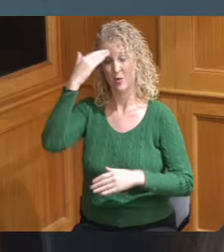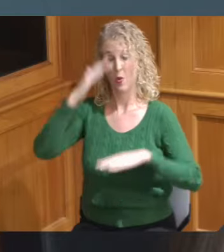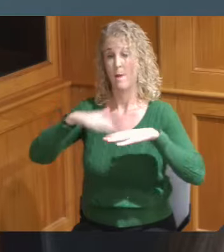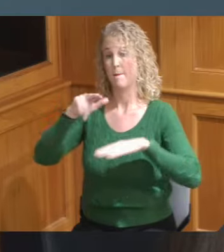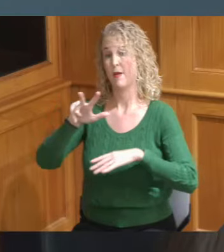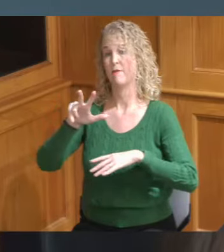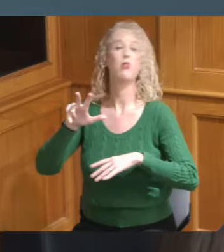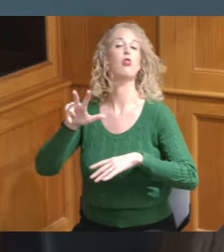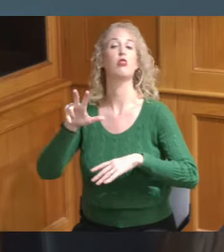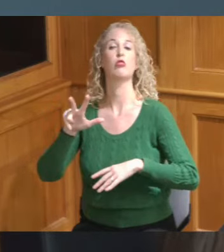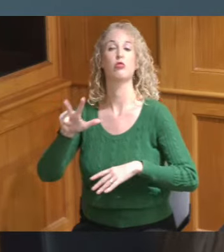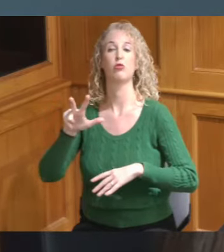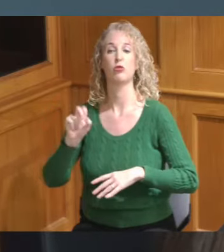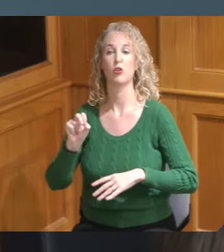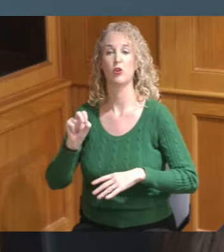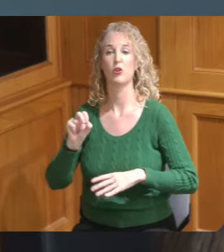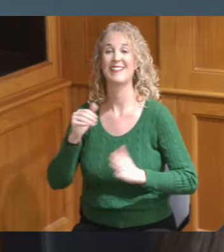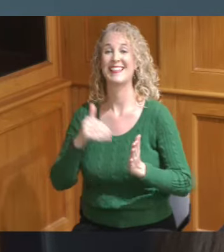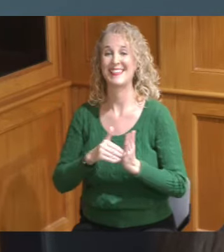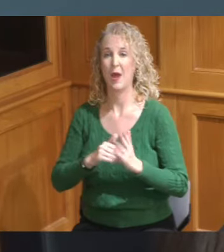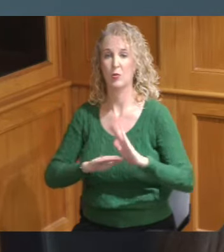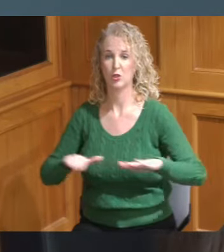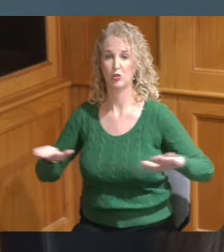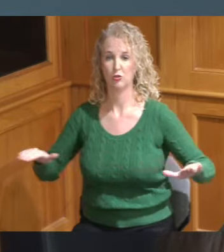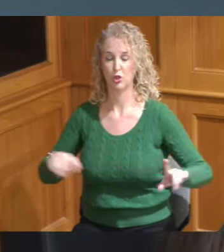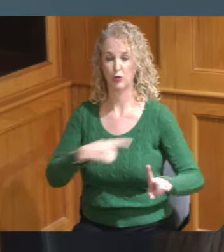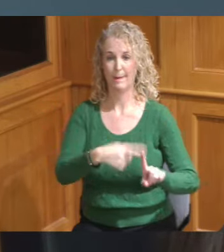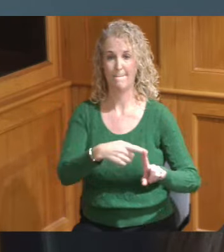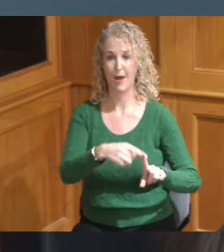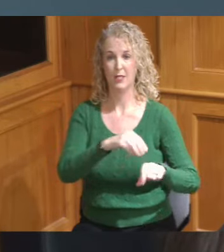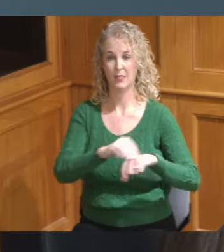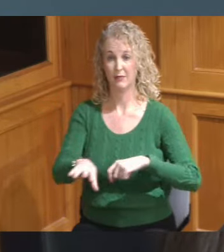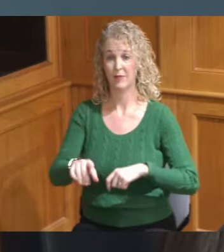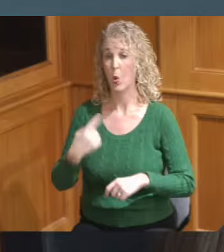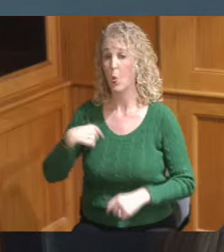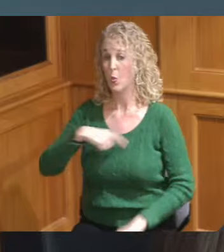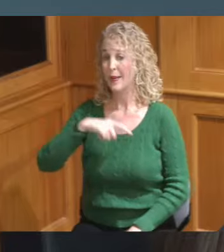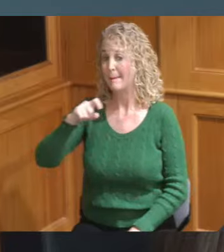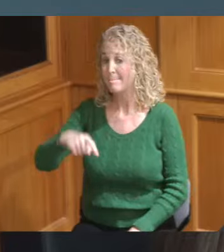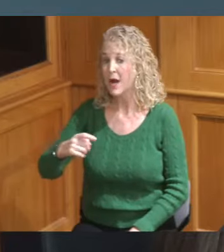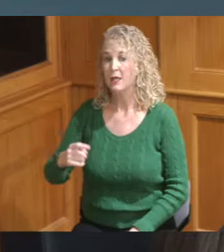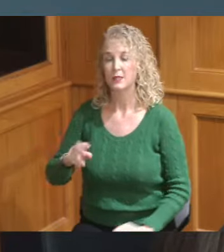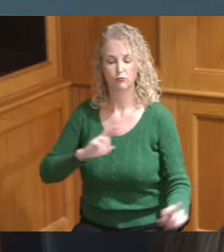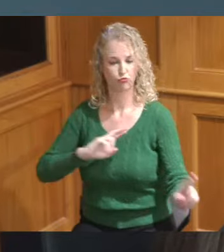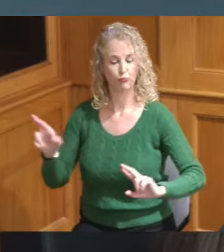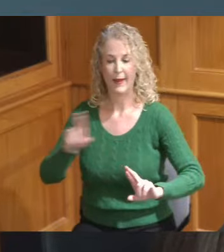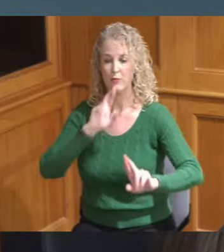children. Like I said at the start, we have to be ready to respond. That's why when we were asked